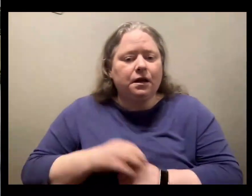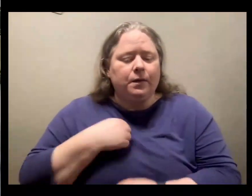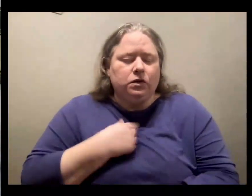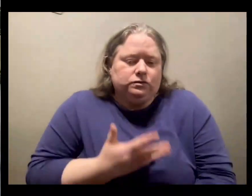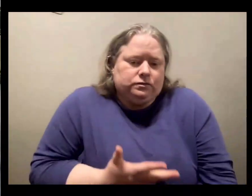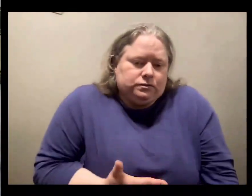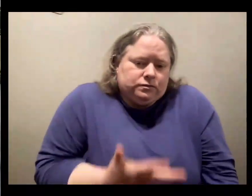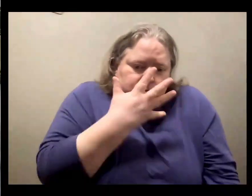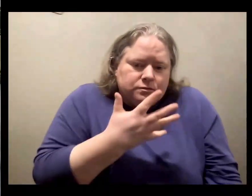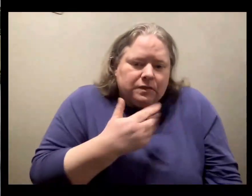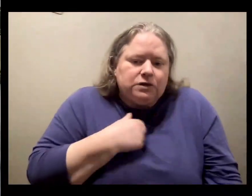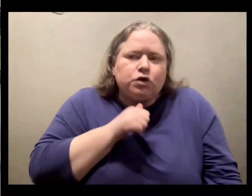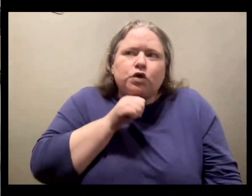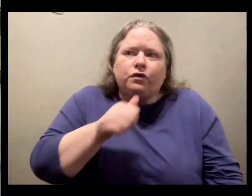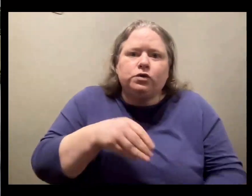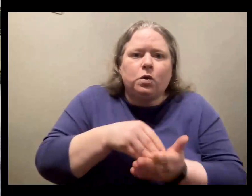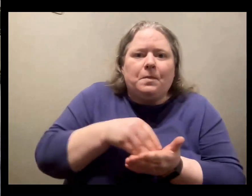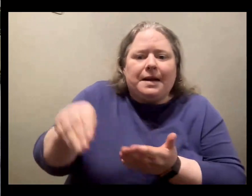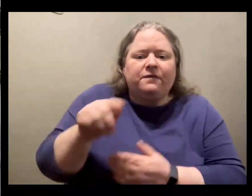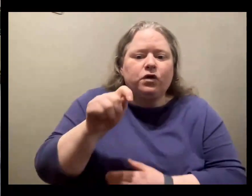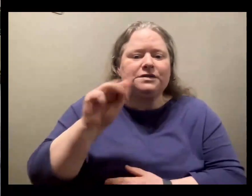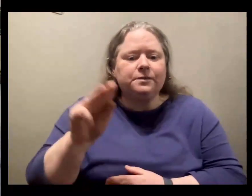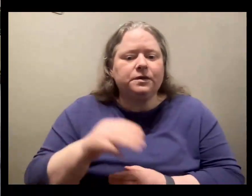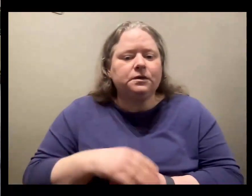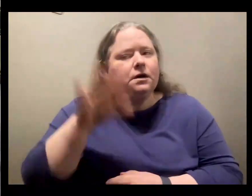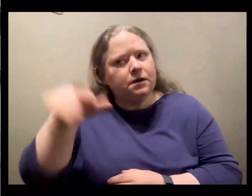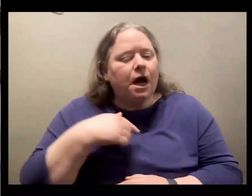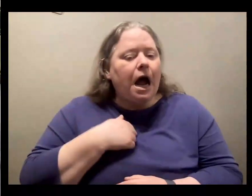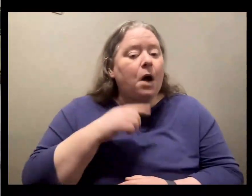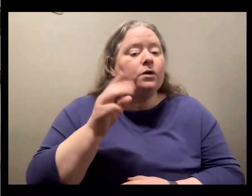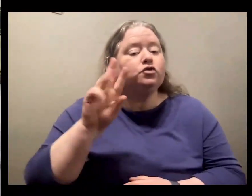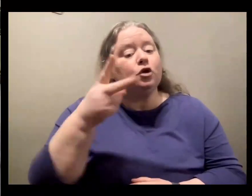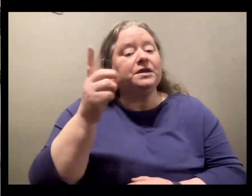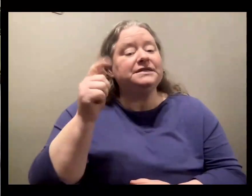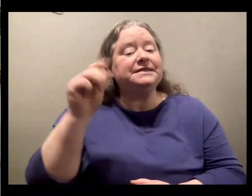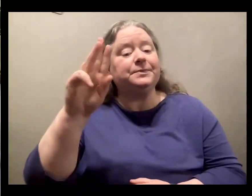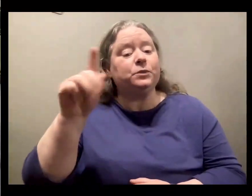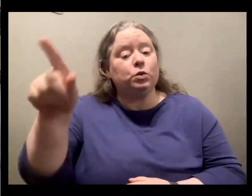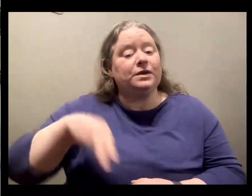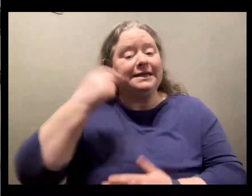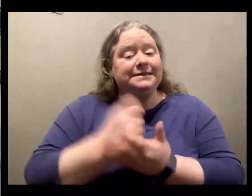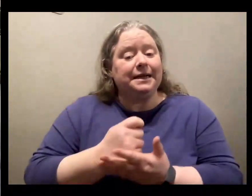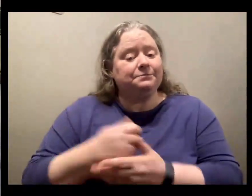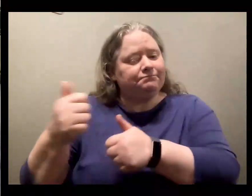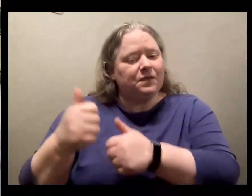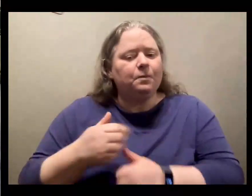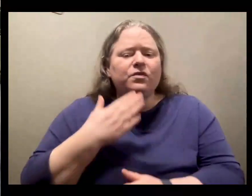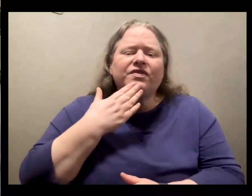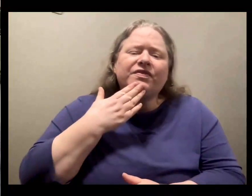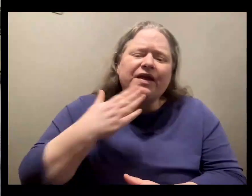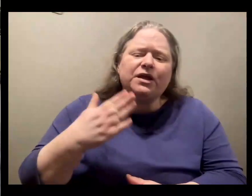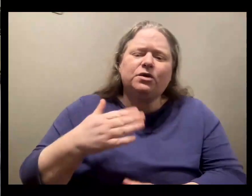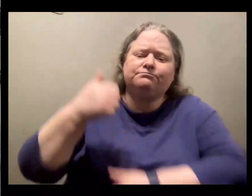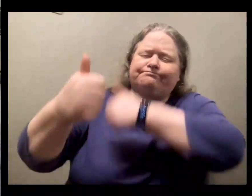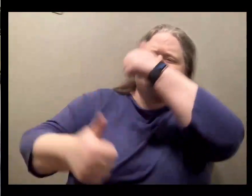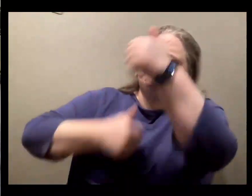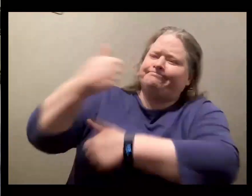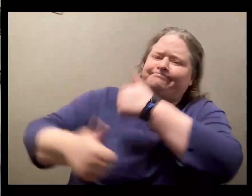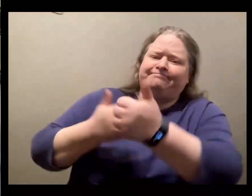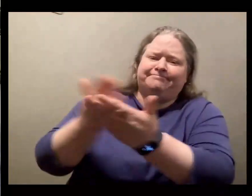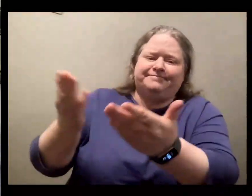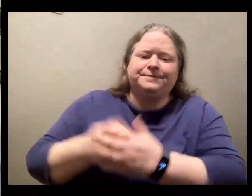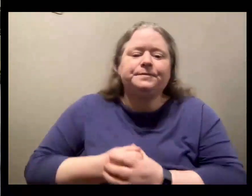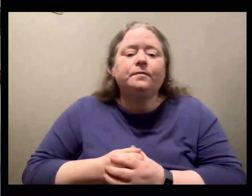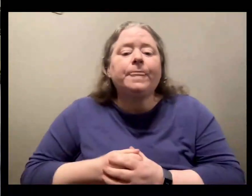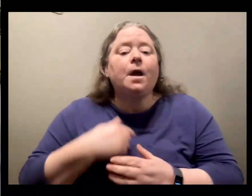I was absolutely mortified, and I had nothing to pay them for a tip - I’ll double-tip you next time, lads! But thank you, big shout out to ye.